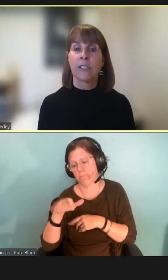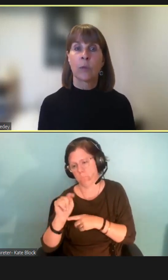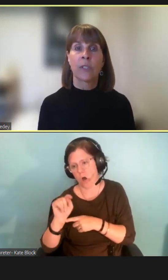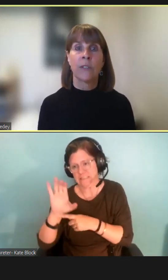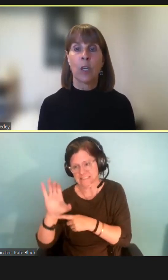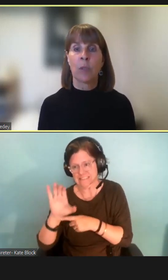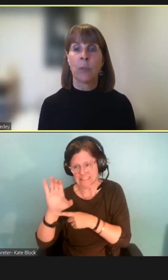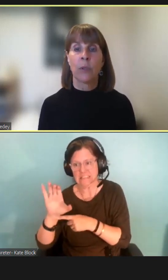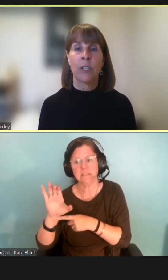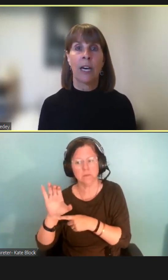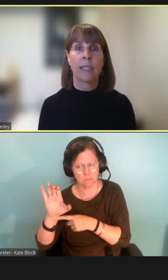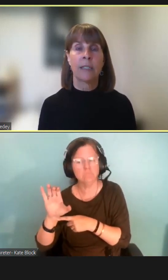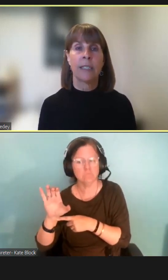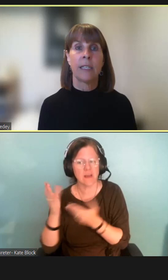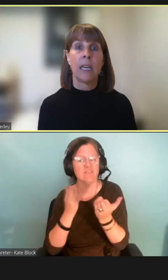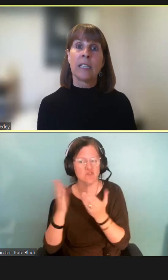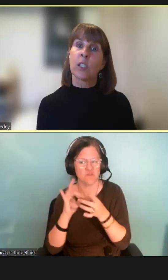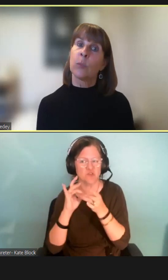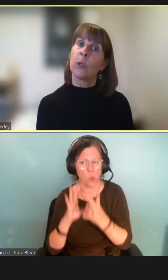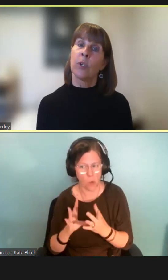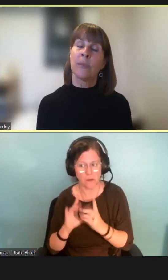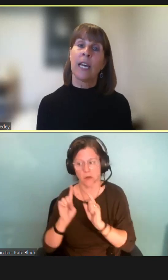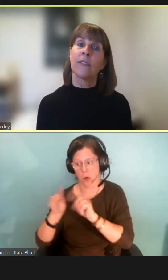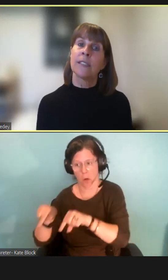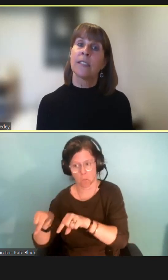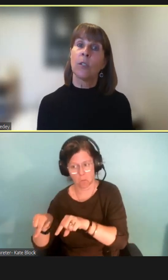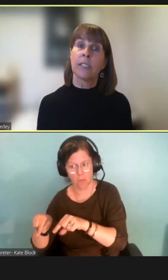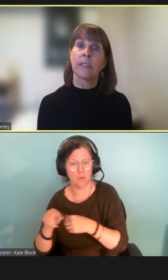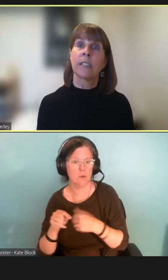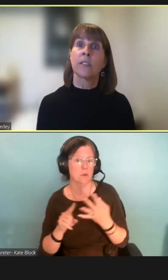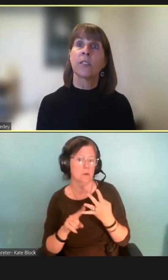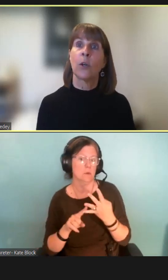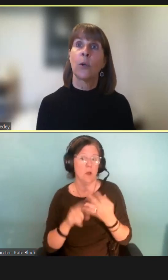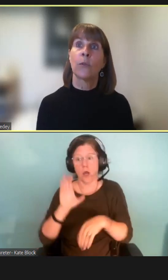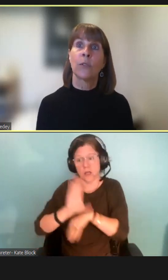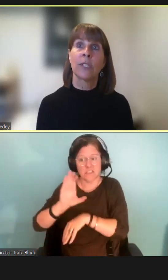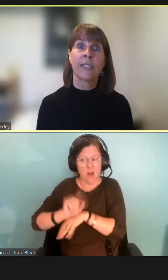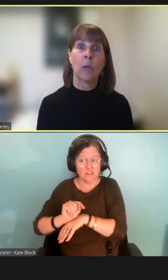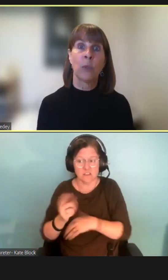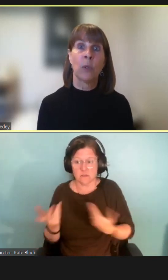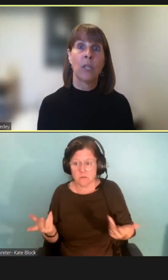with the family periodically some programs have Consultants so for example